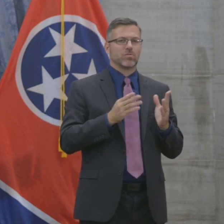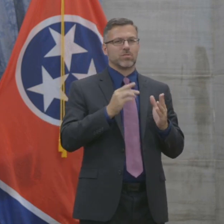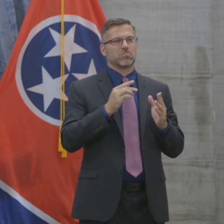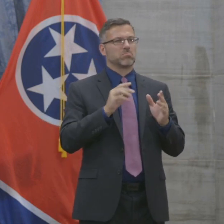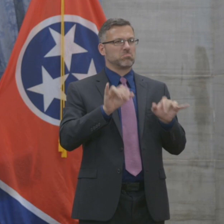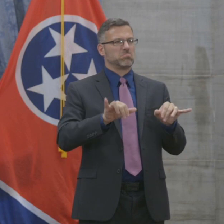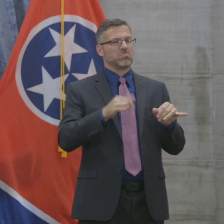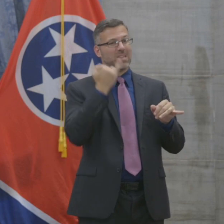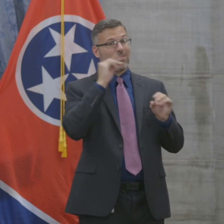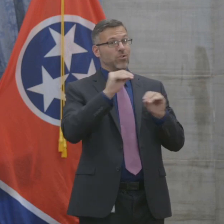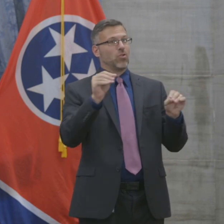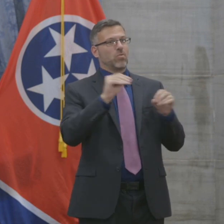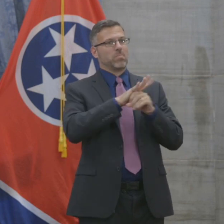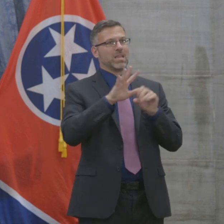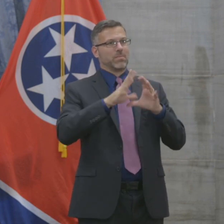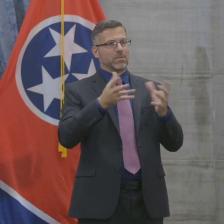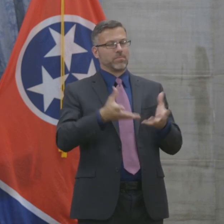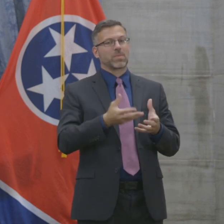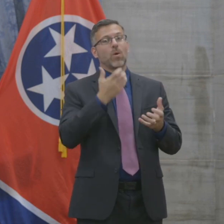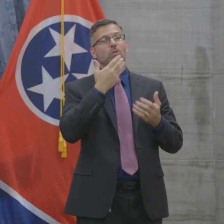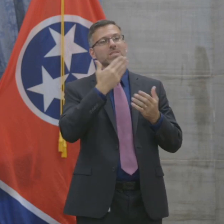for the last year and a half in work based learning it continues